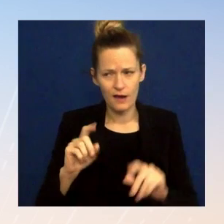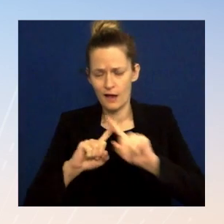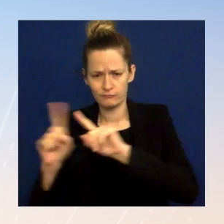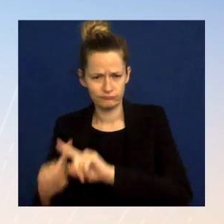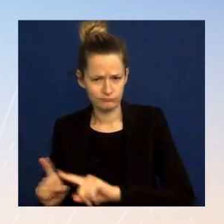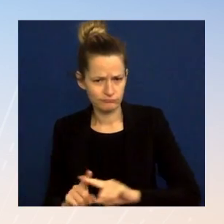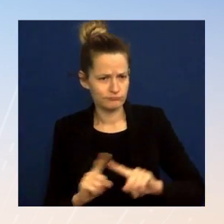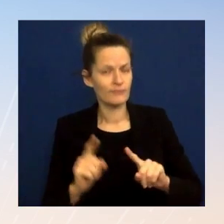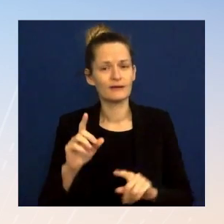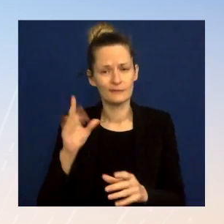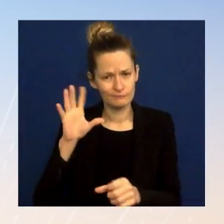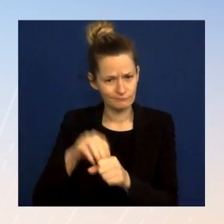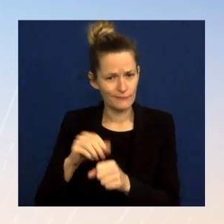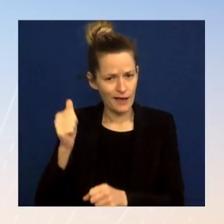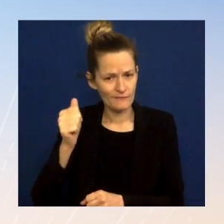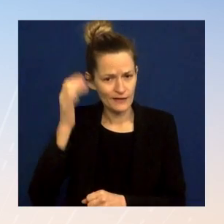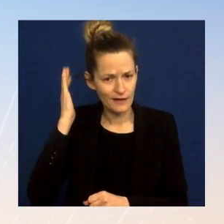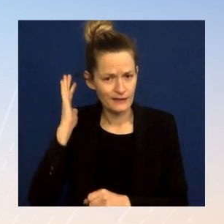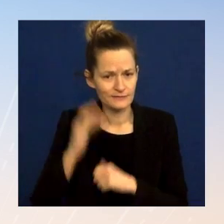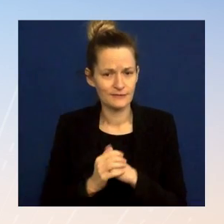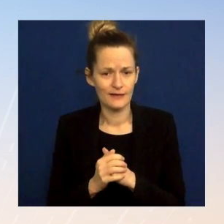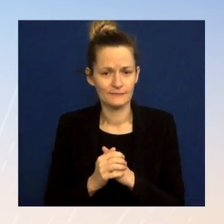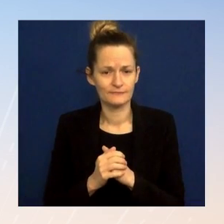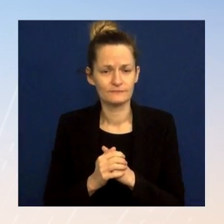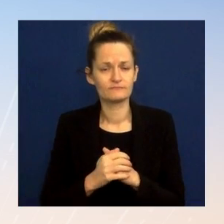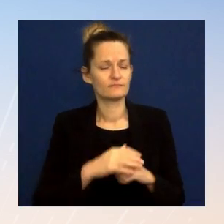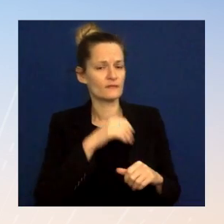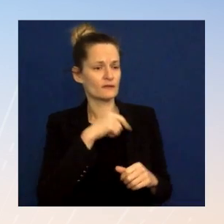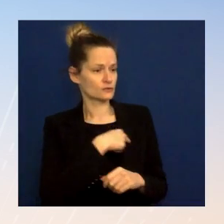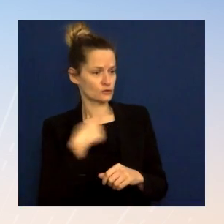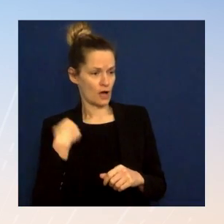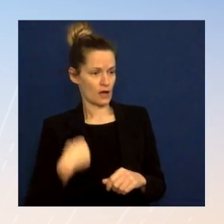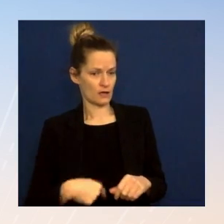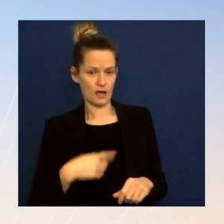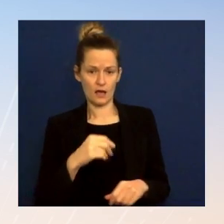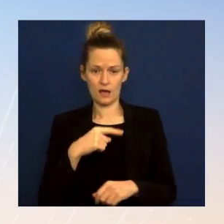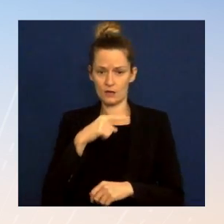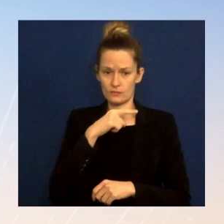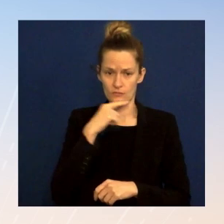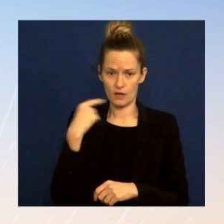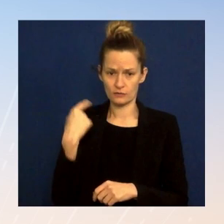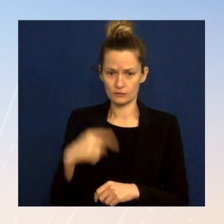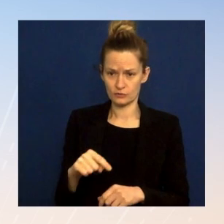will be attending the summit in person at the leader level -- largely, it seems, due to COVID-19.